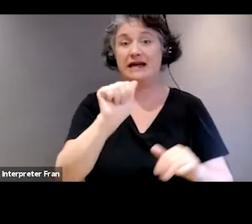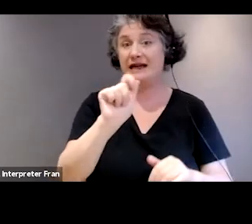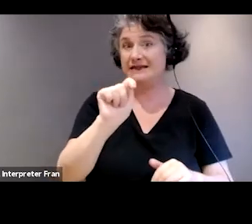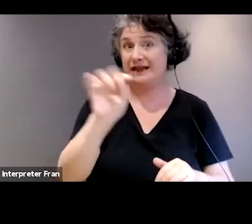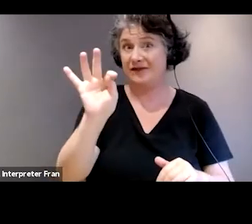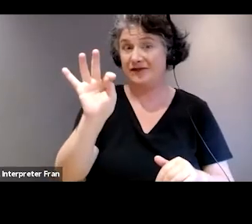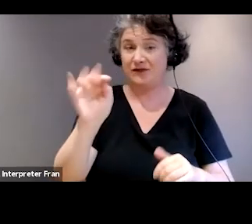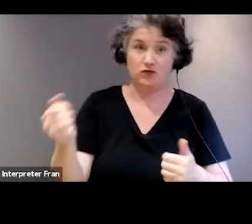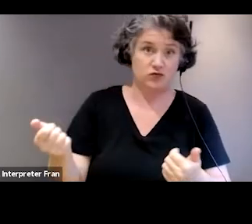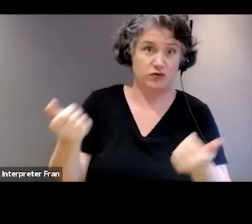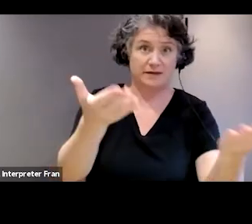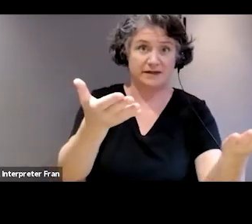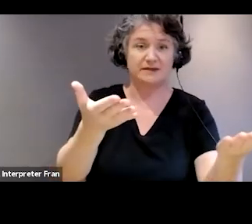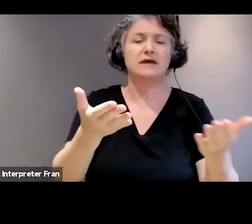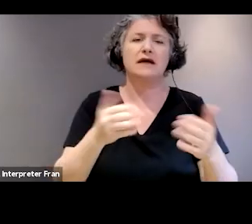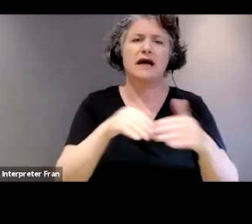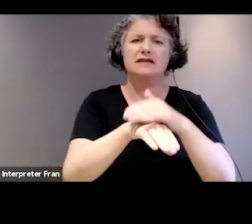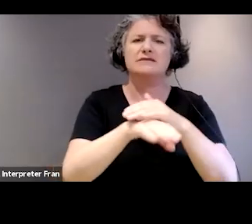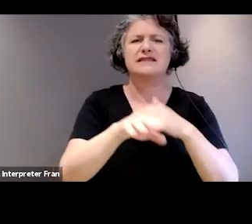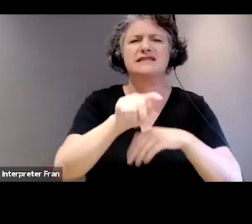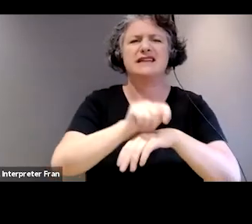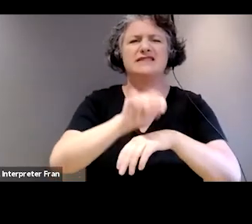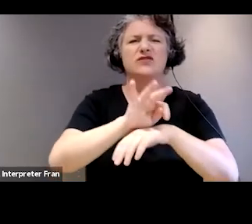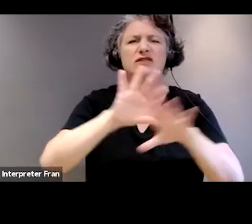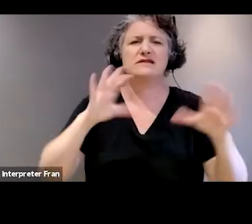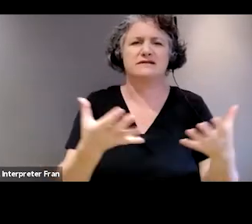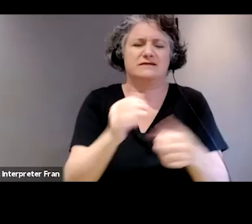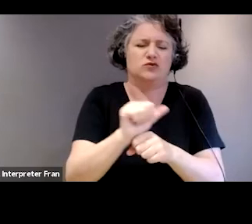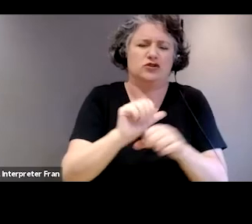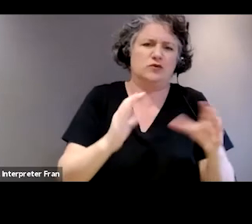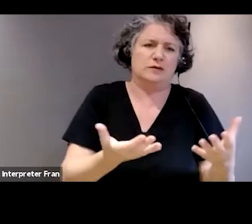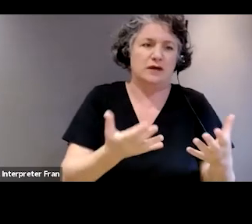measures that reduce risks that are specific to our community, that includes